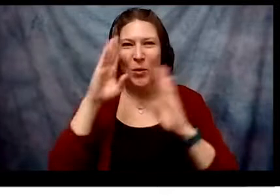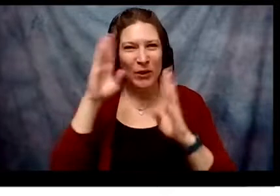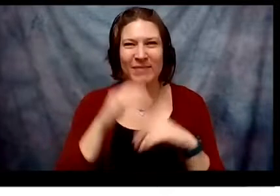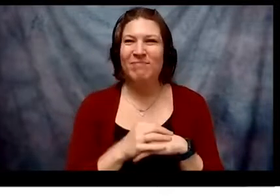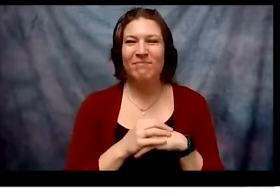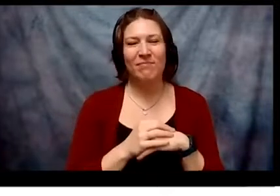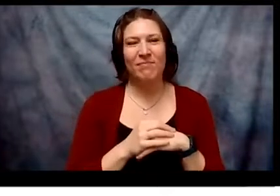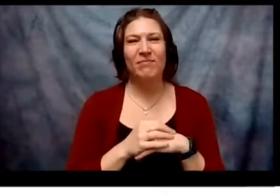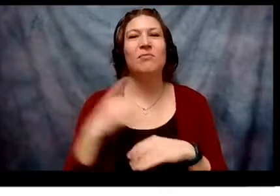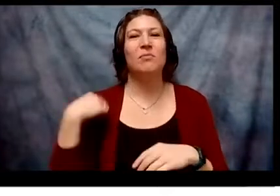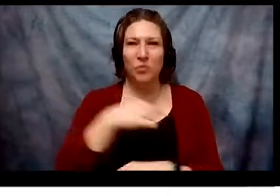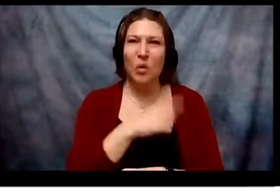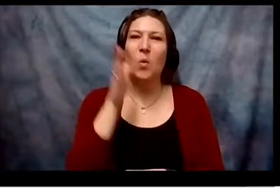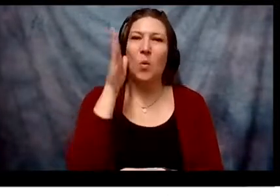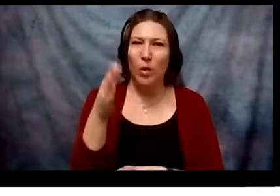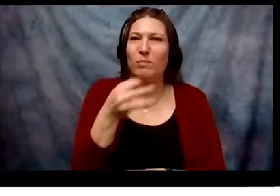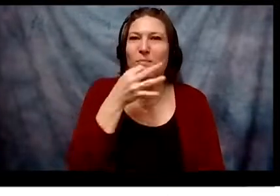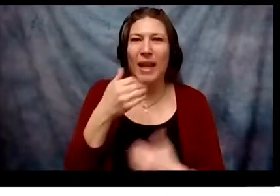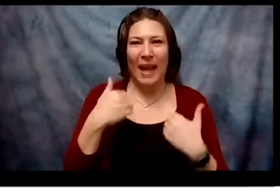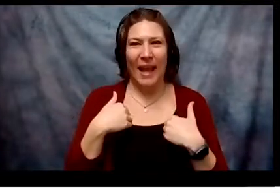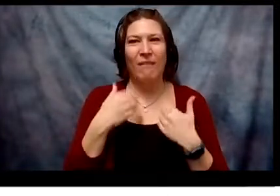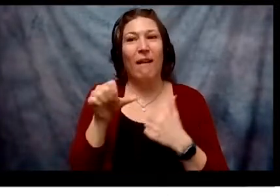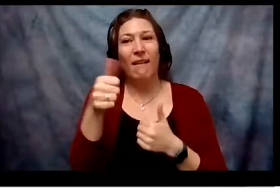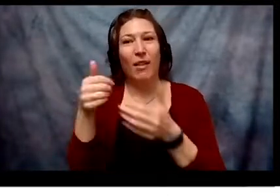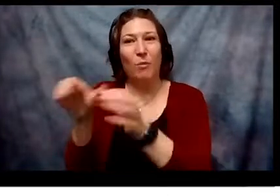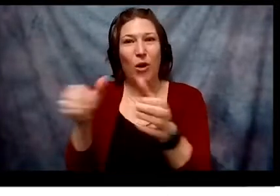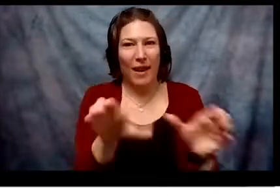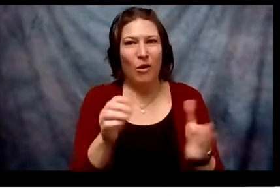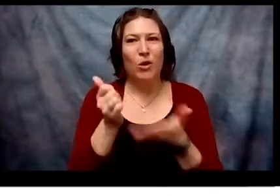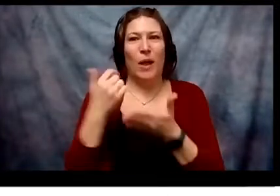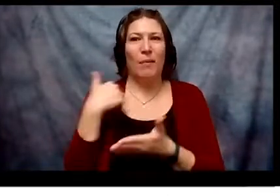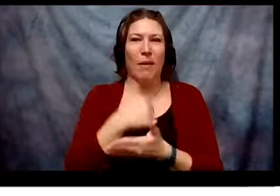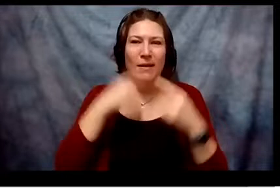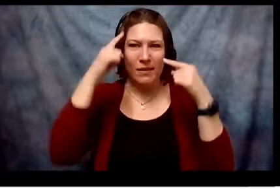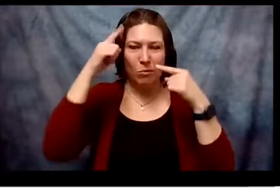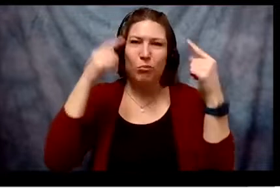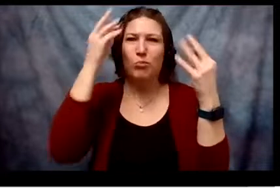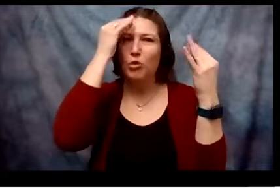We will soon have another breakout to help us process this difficult history